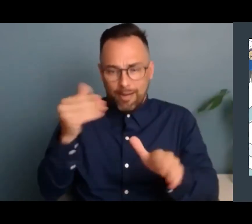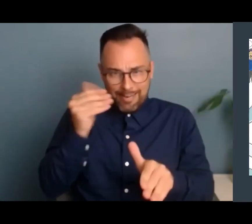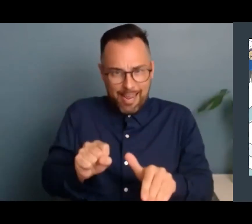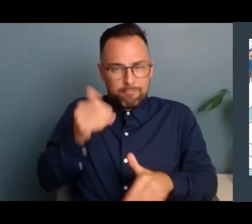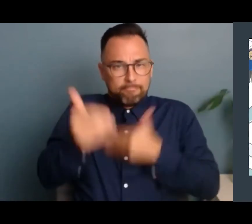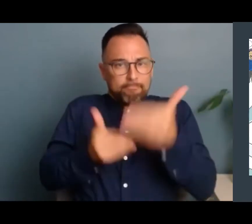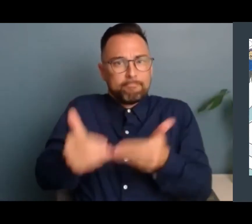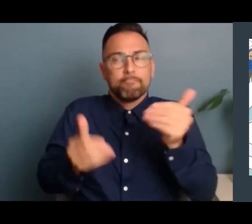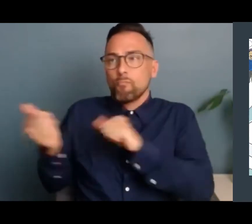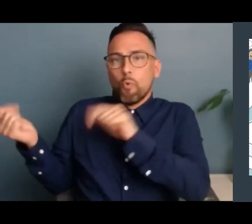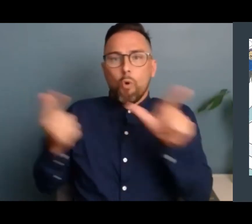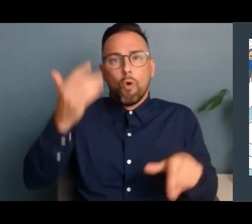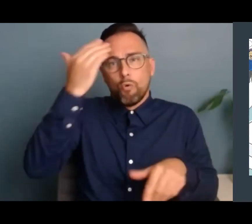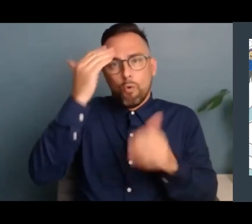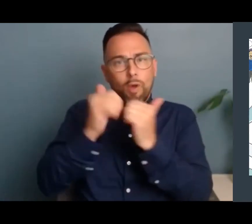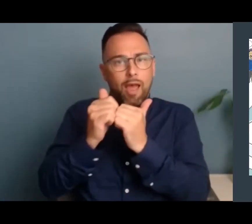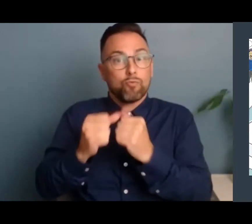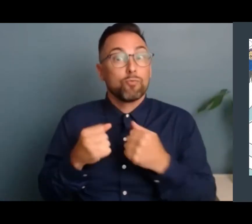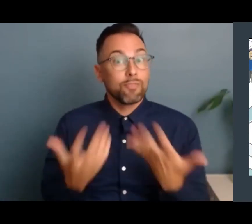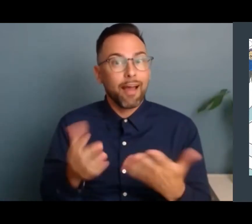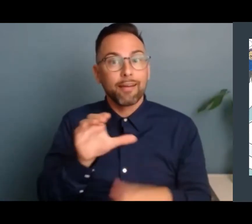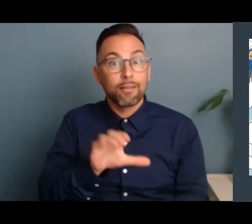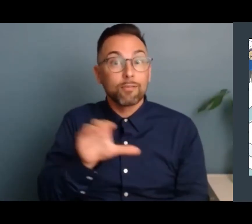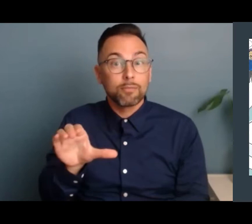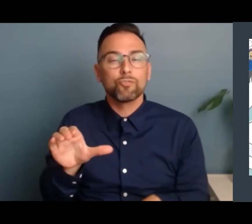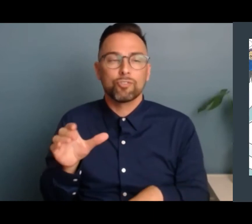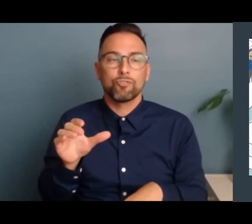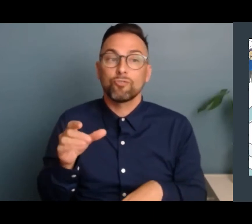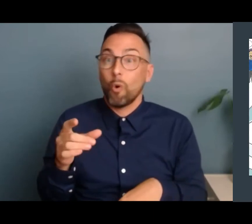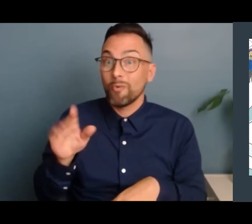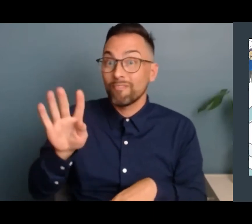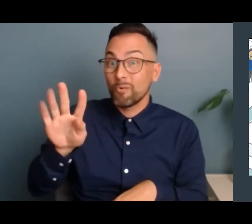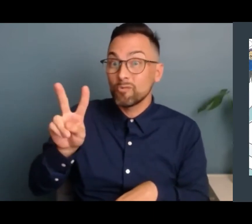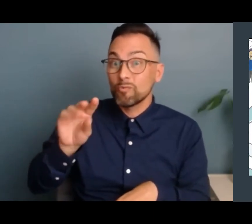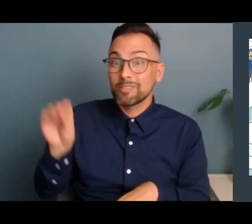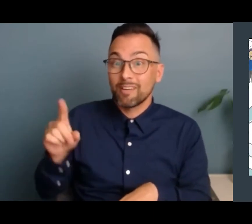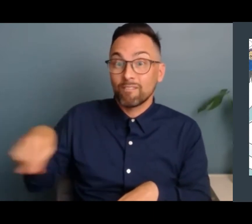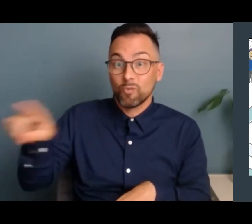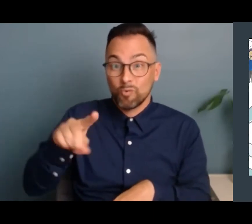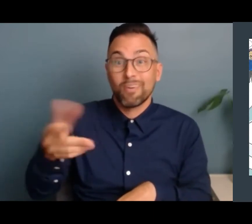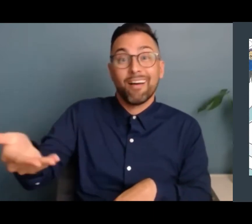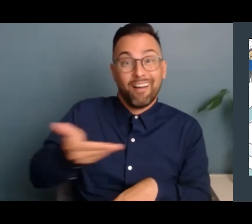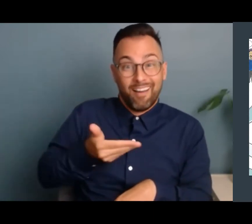some have support systems. Some made it clear that they let staff know how to add closed captions.